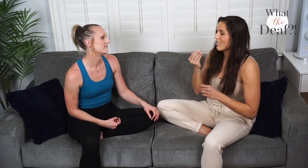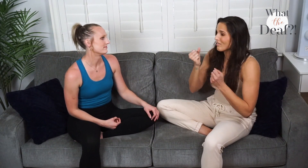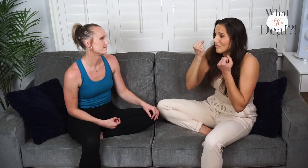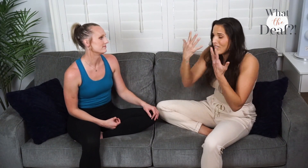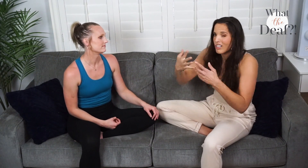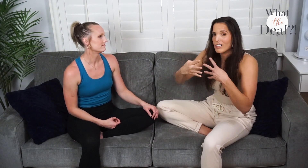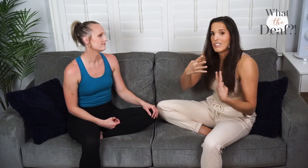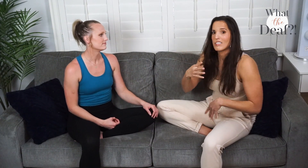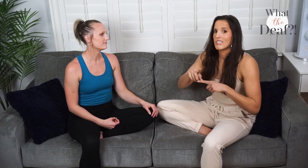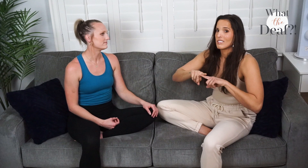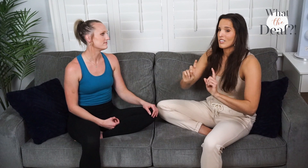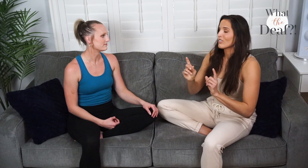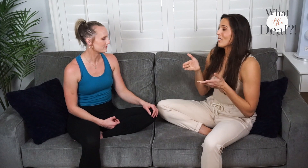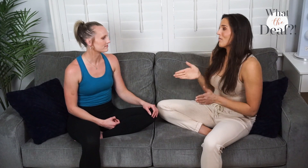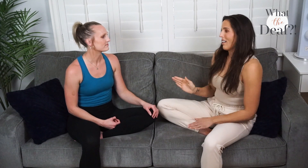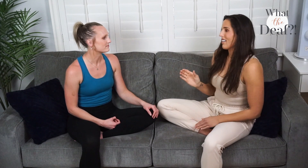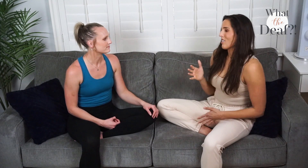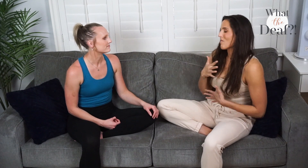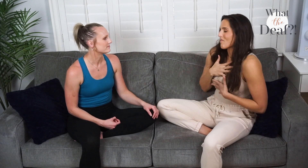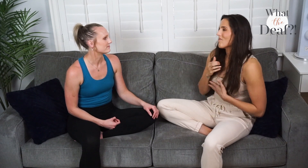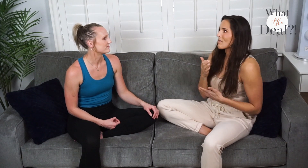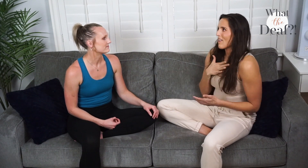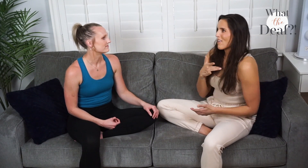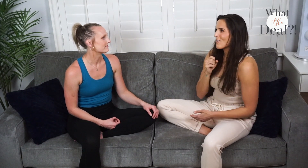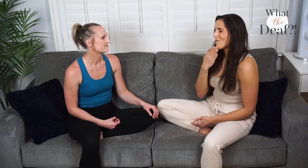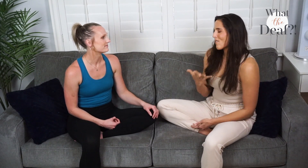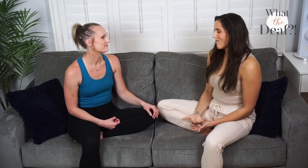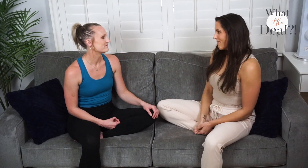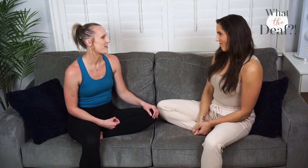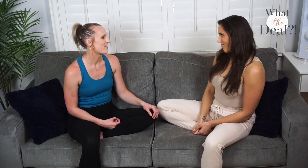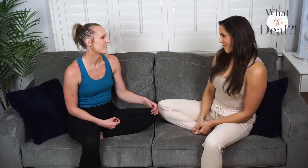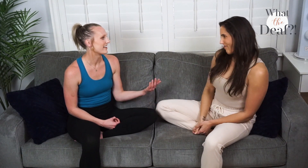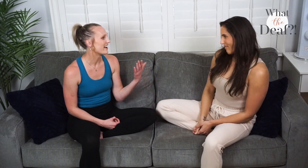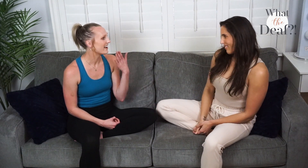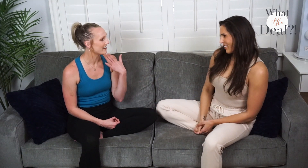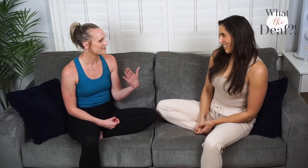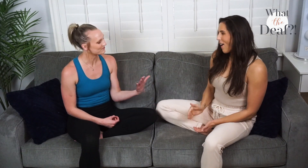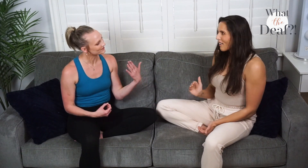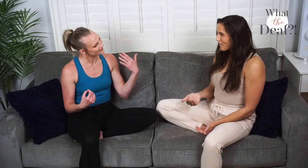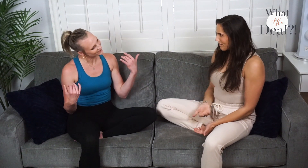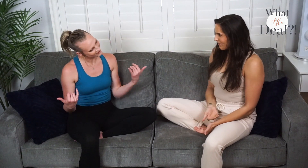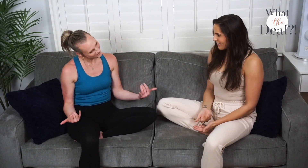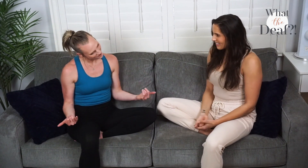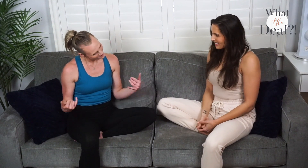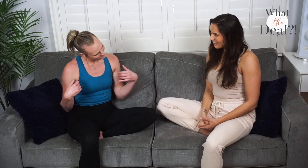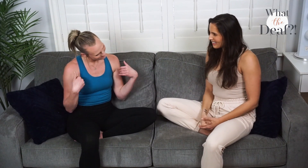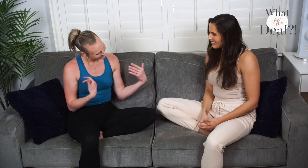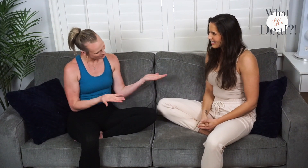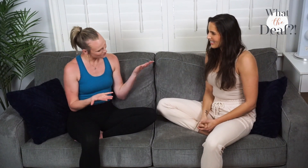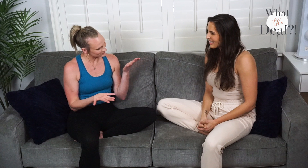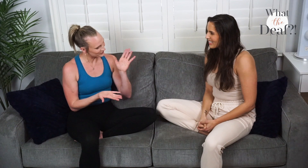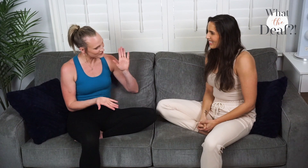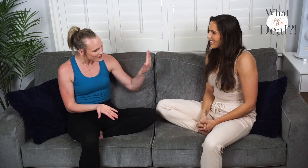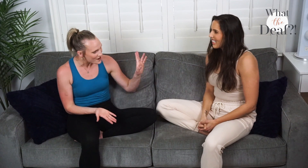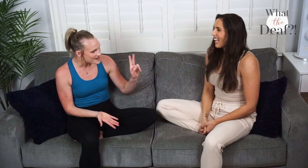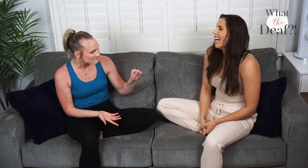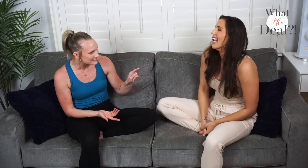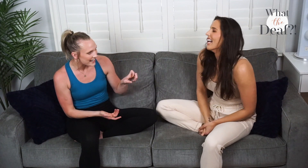both grow and seeing your journey begin! And it makes my heart so warm. Thank you. -Oh, you’re welcome! Well now, onto you!